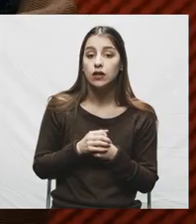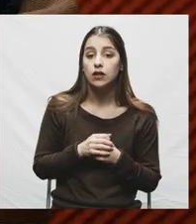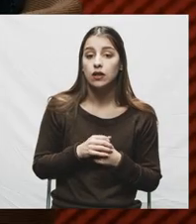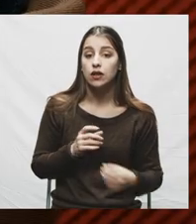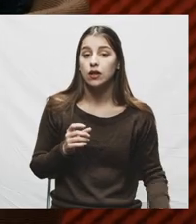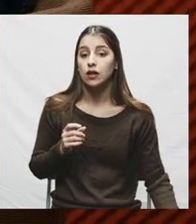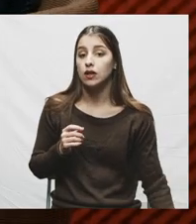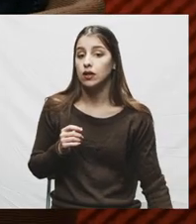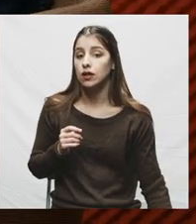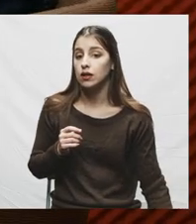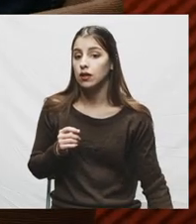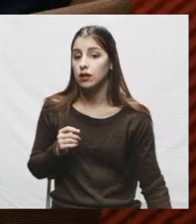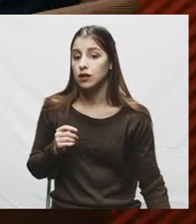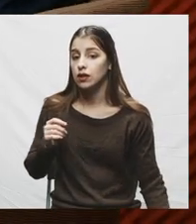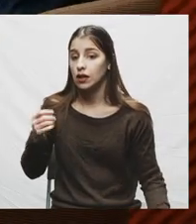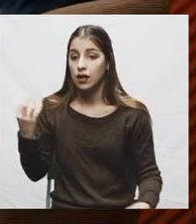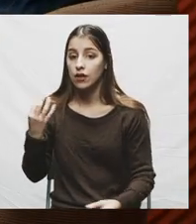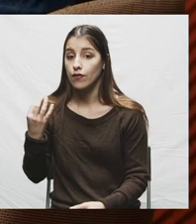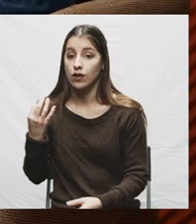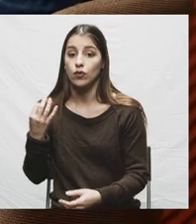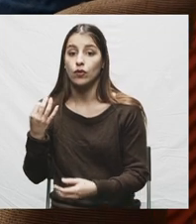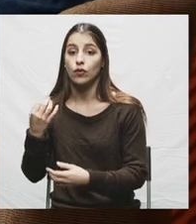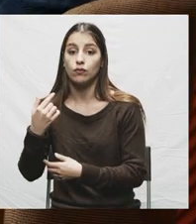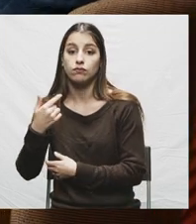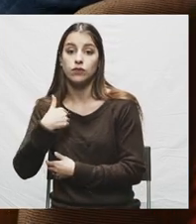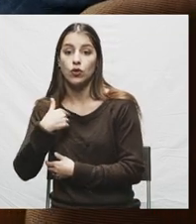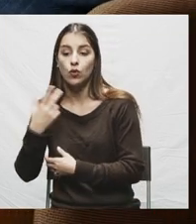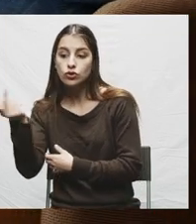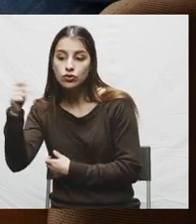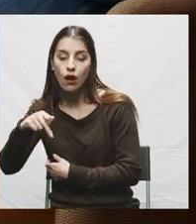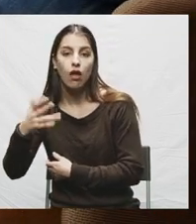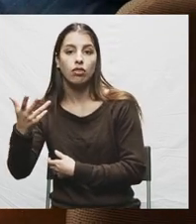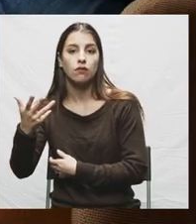and the hardship it was to live with this financial crisis arriving,